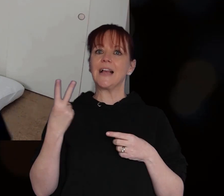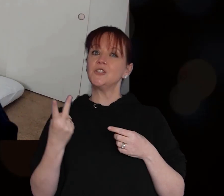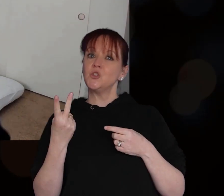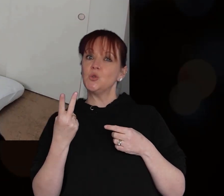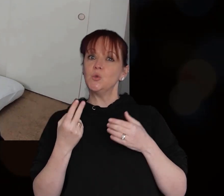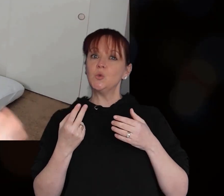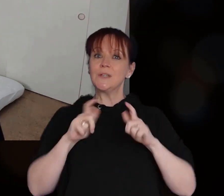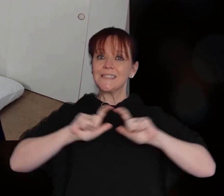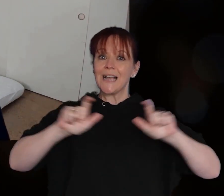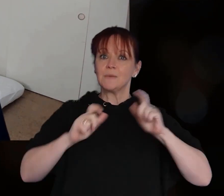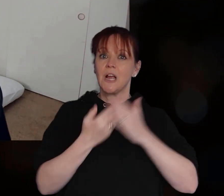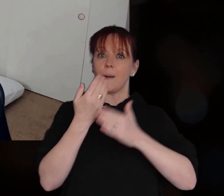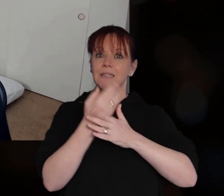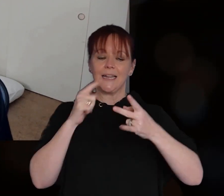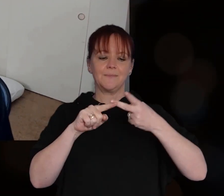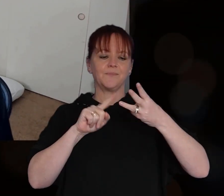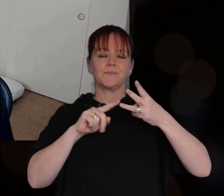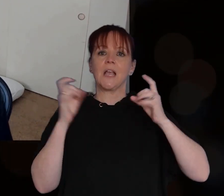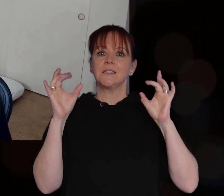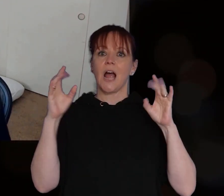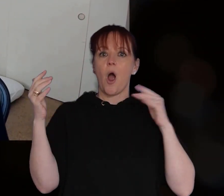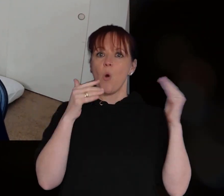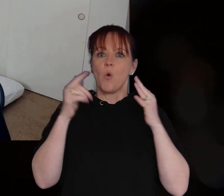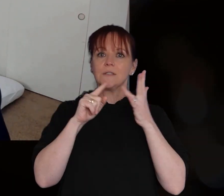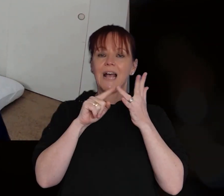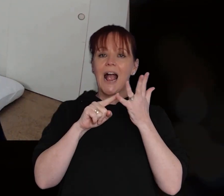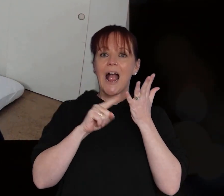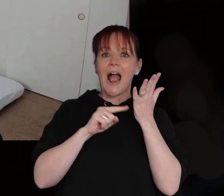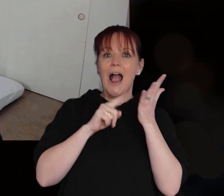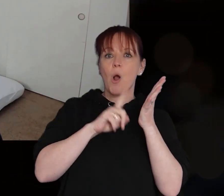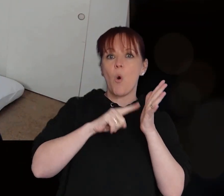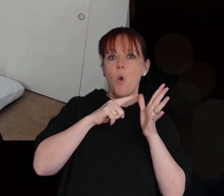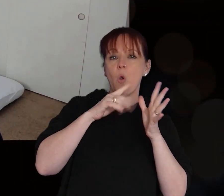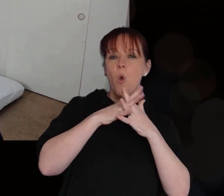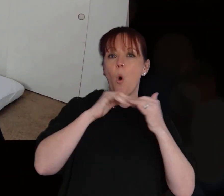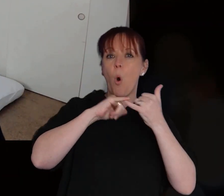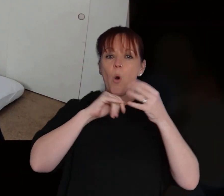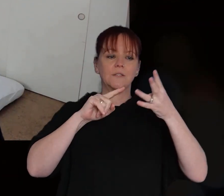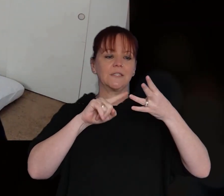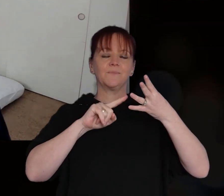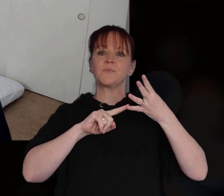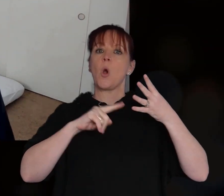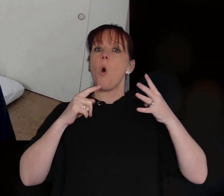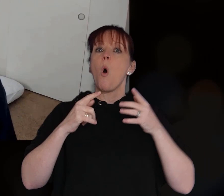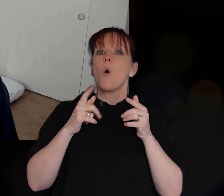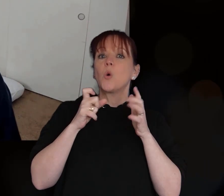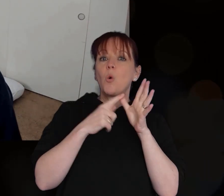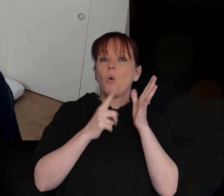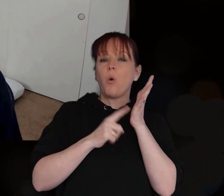Star Wars Outlaws, Call of Duty: Black Ops 6 And Dragon Age: The Veilguard.